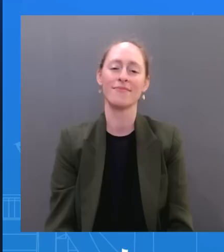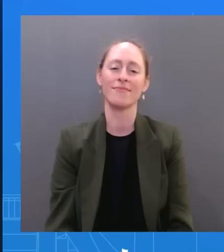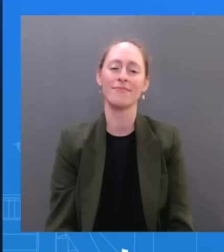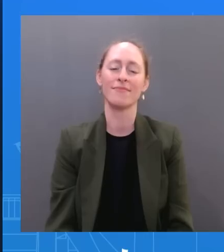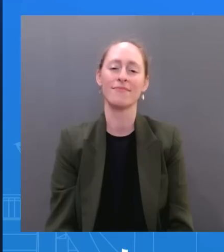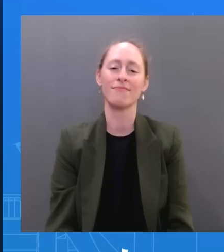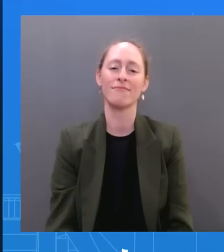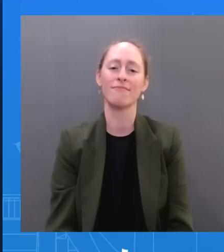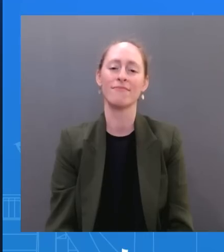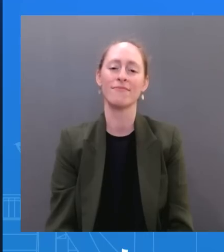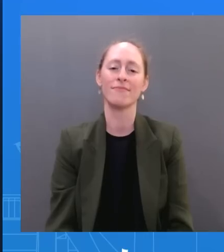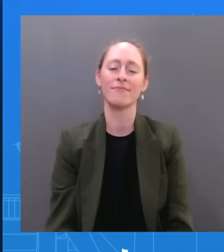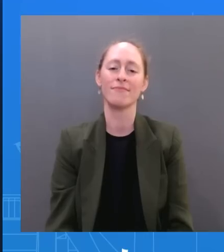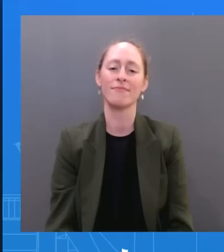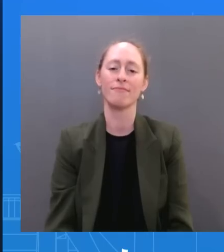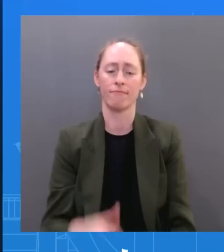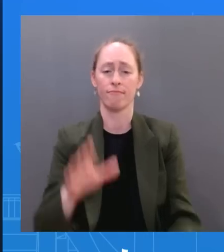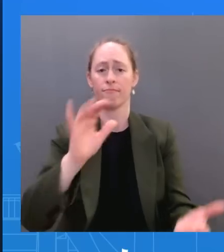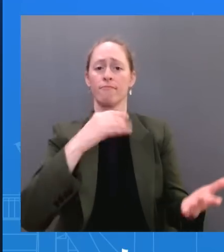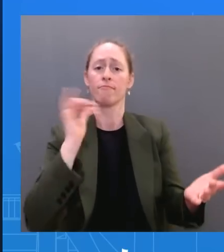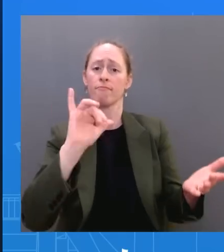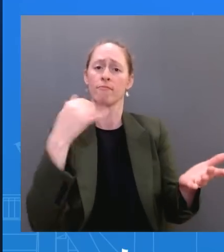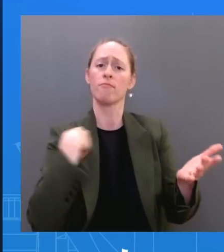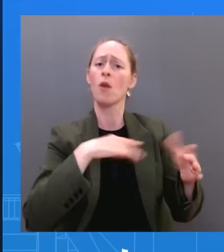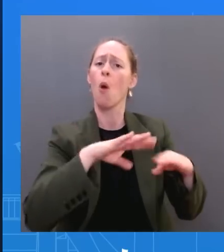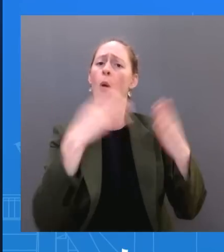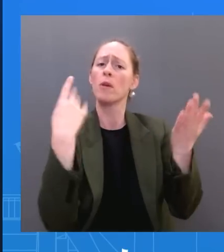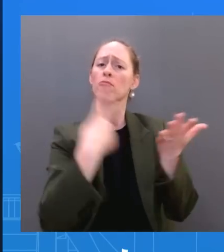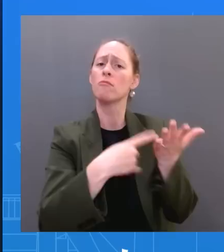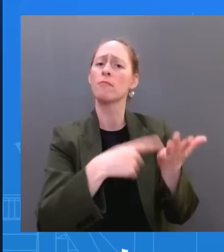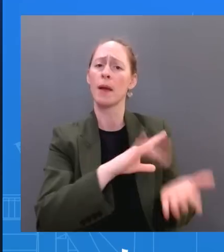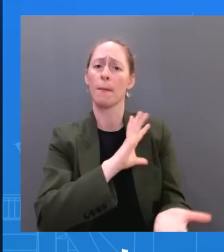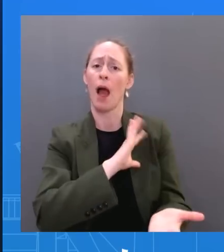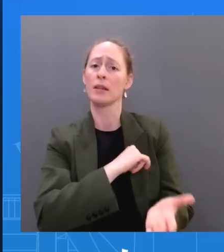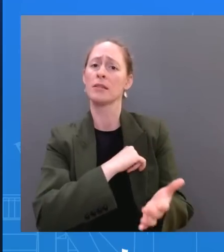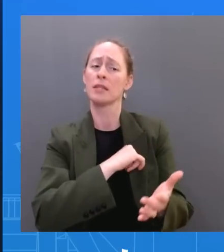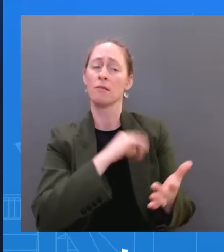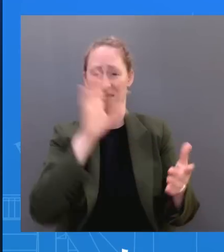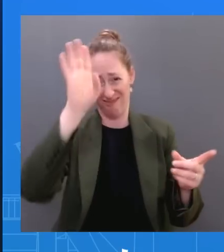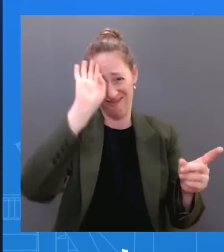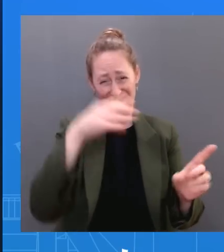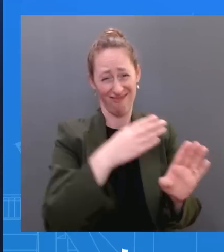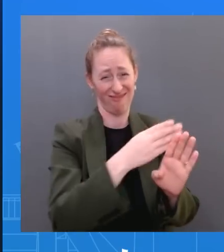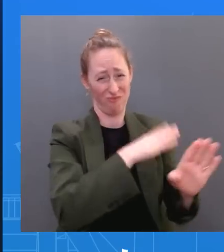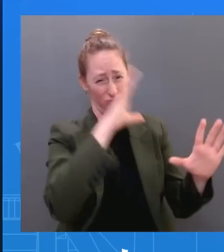Working with Congress, we've restored approximately $500 million in support for Palestinians.